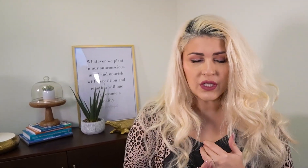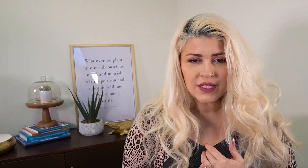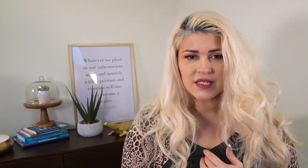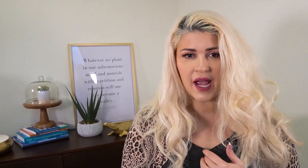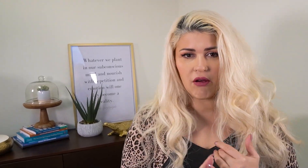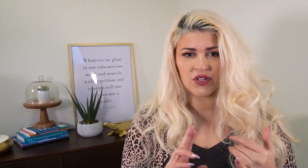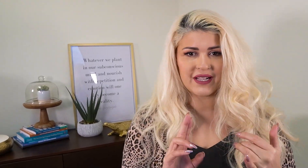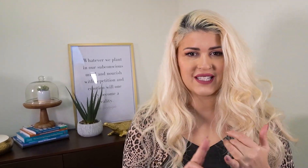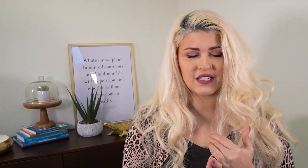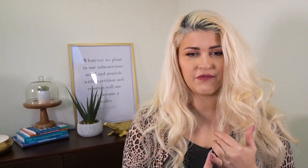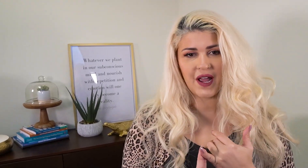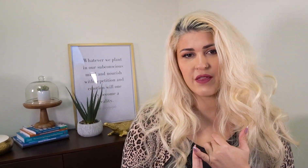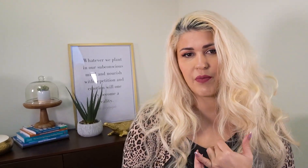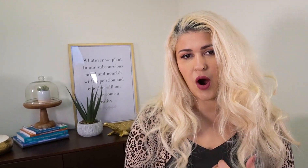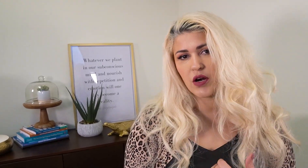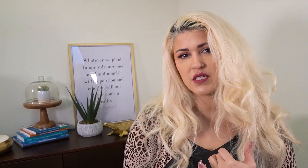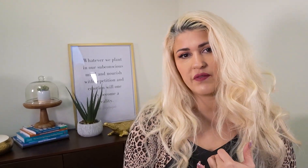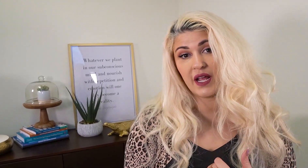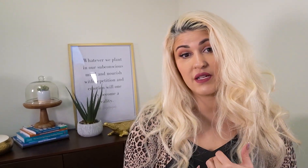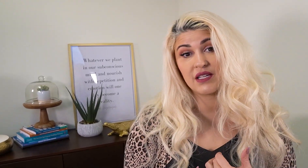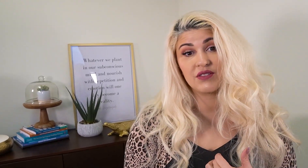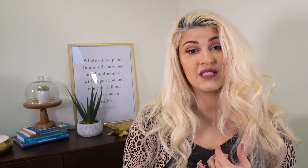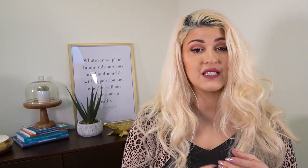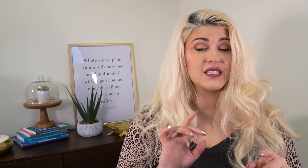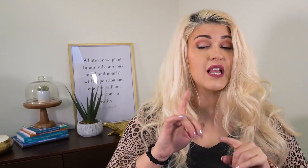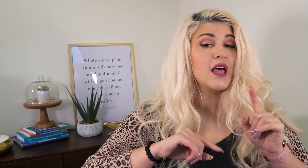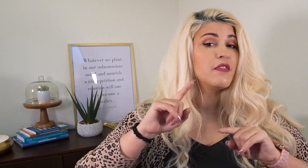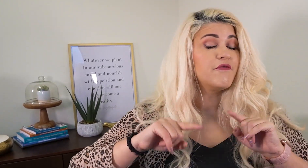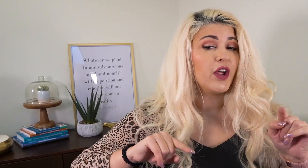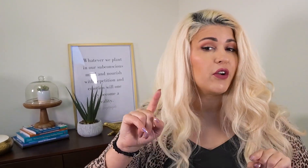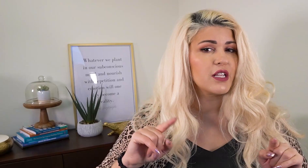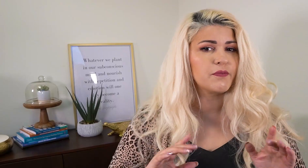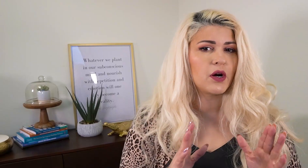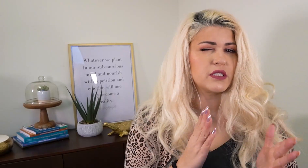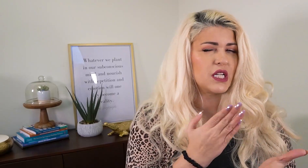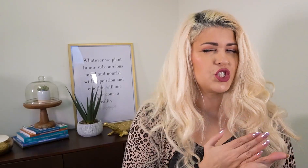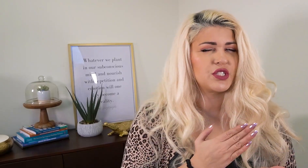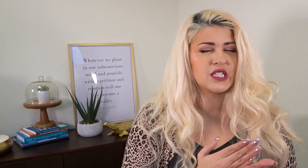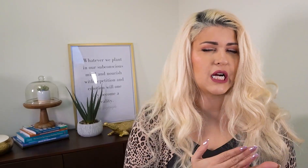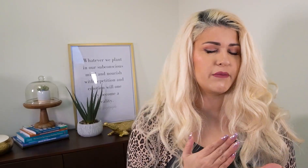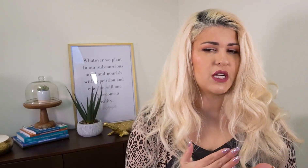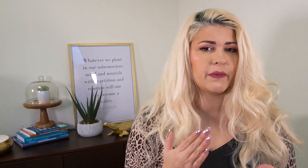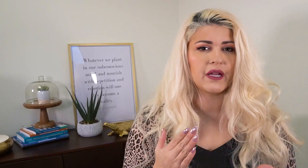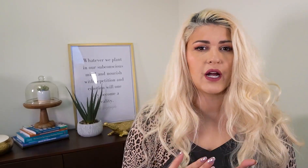to identify the parts of an ASL sentences. The various parts, it's not just time, topic and comment.